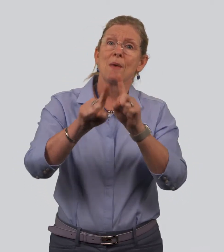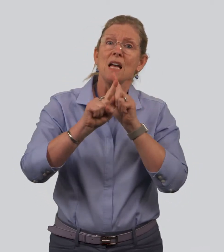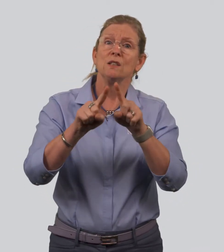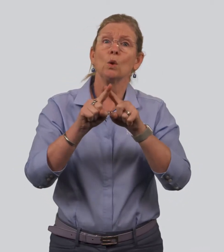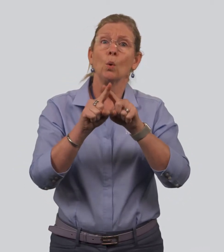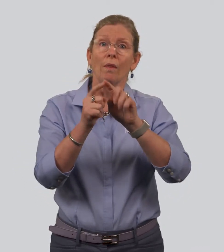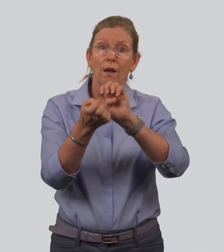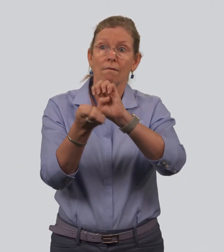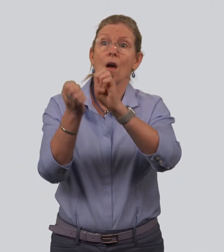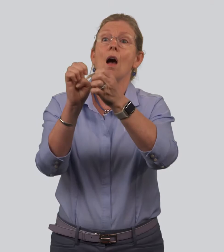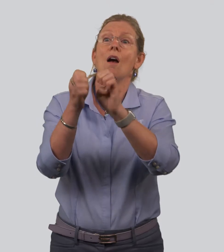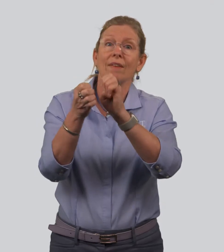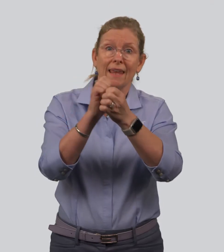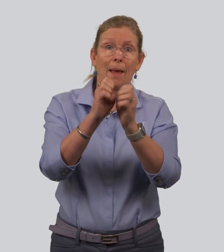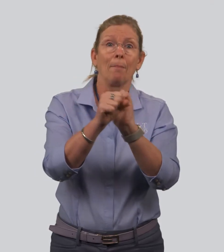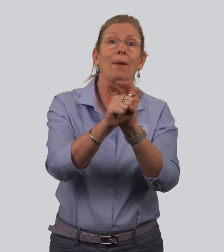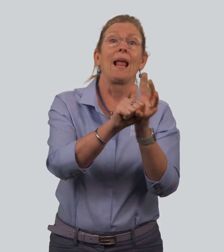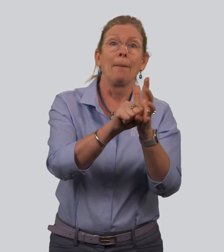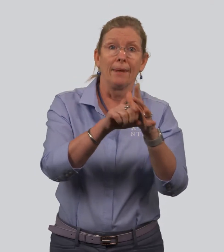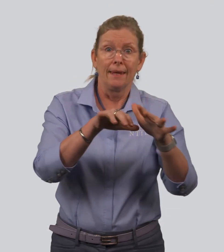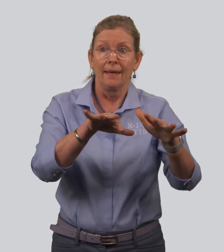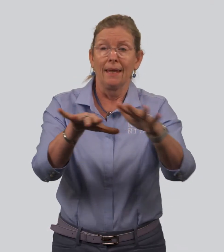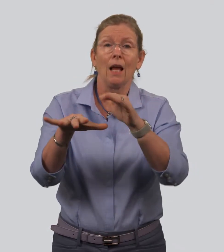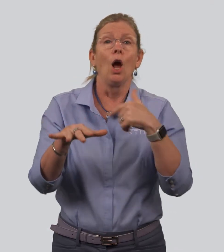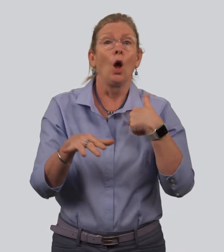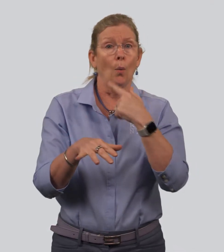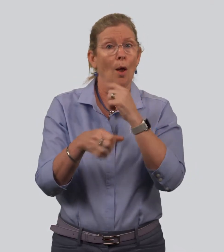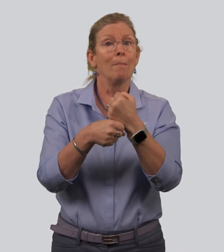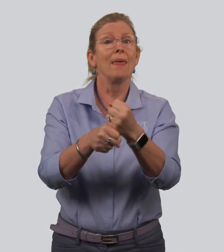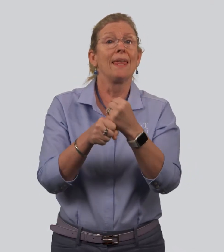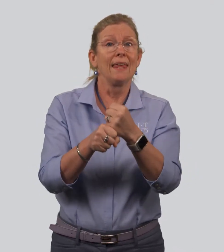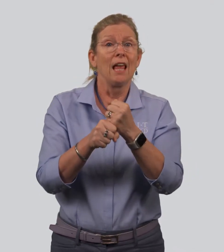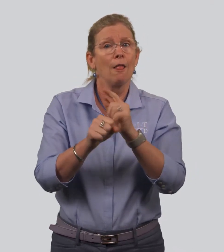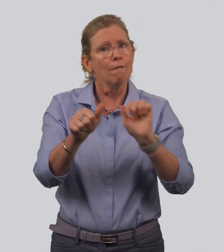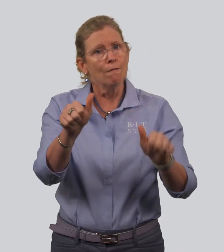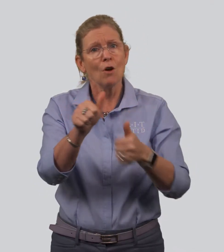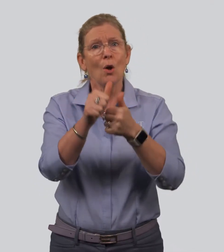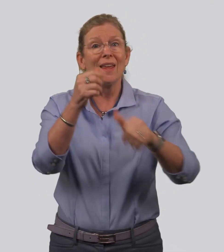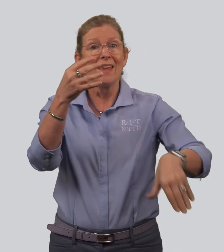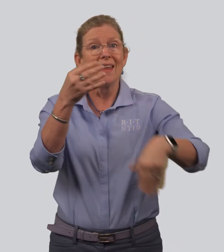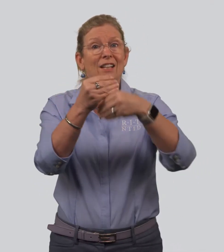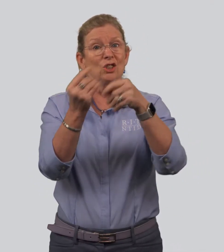In response to the evolving pandemic, we are making the following additional changes